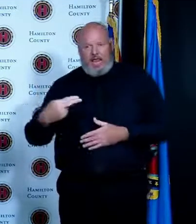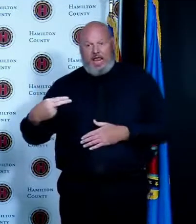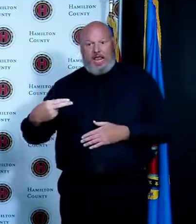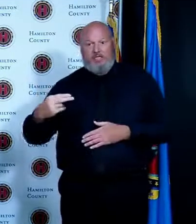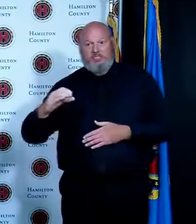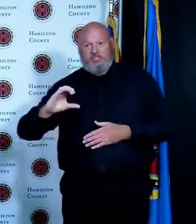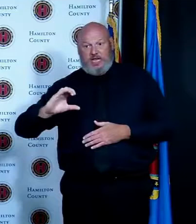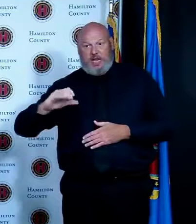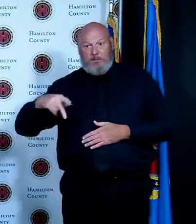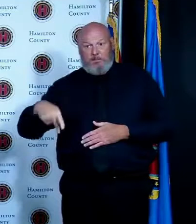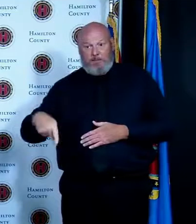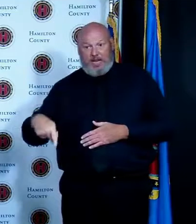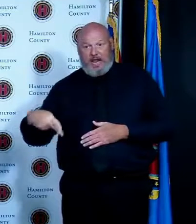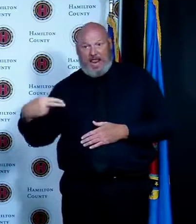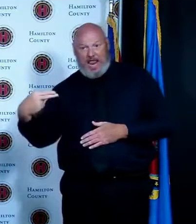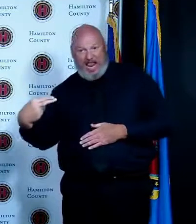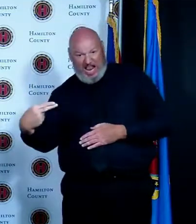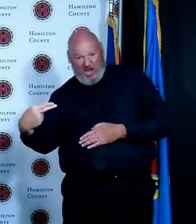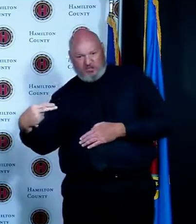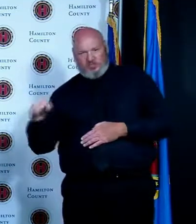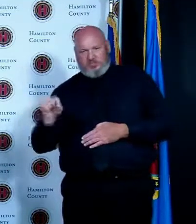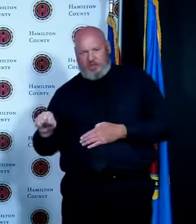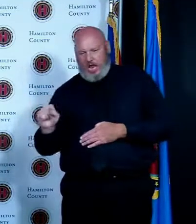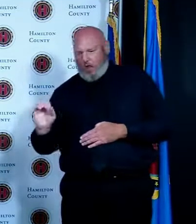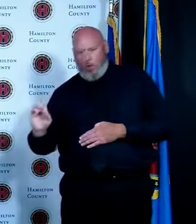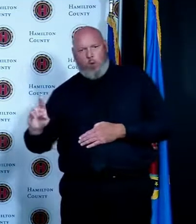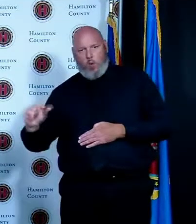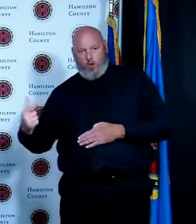gets underway we look forward to see some new openings